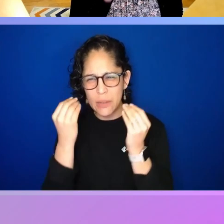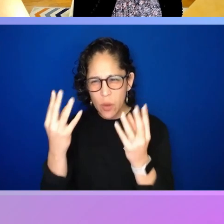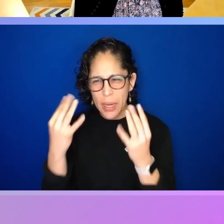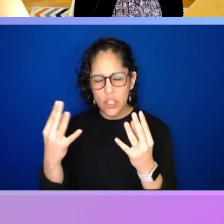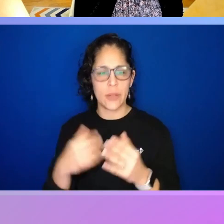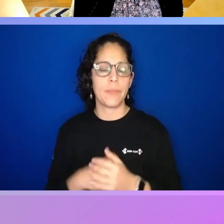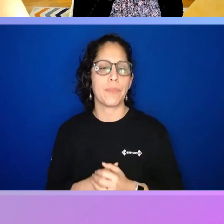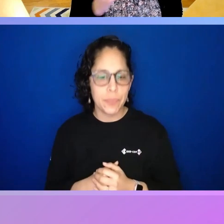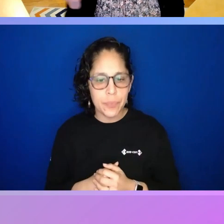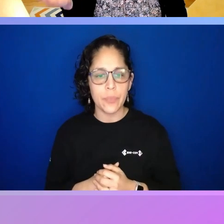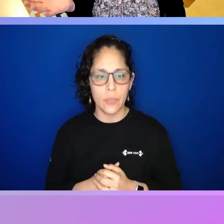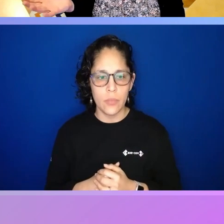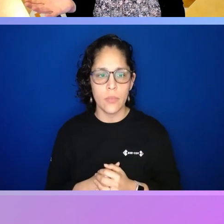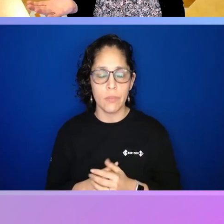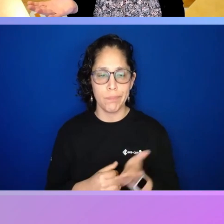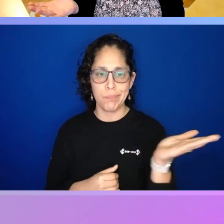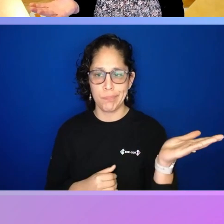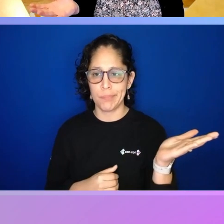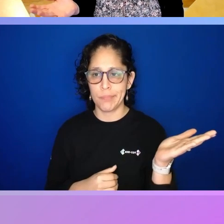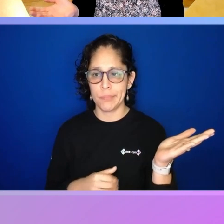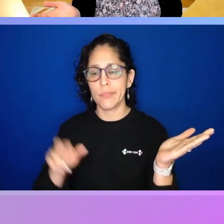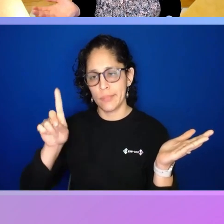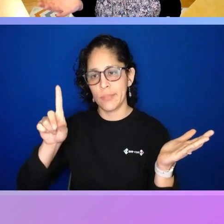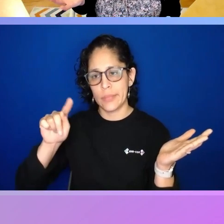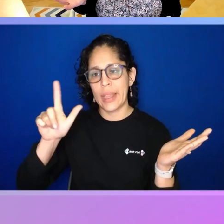we were training the client about accessibility. And he